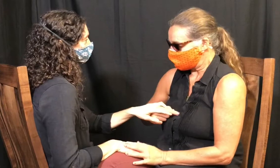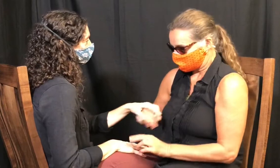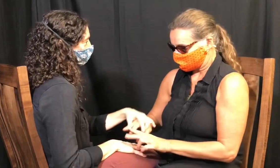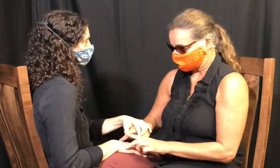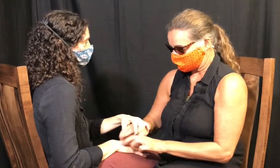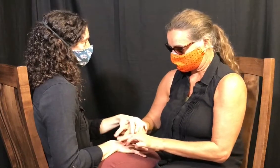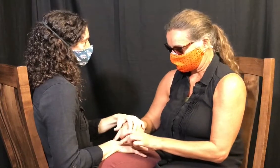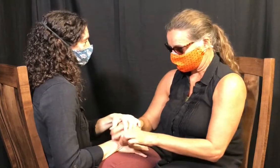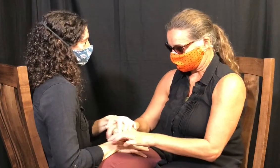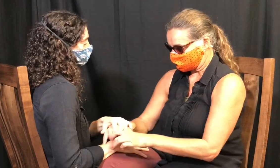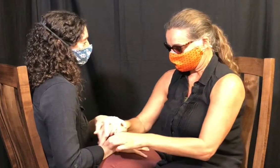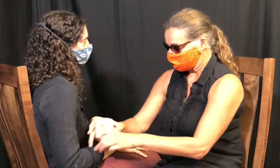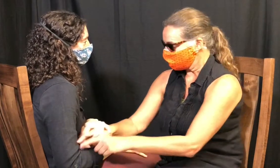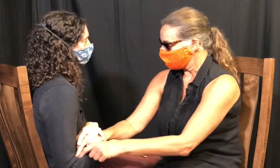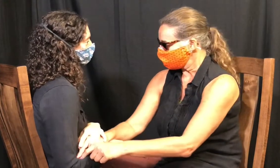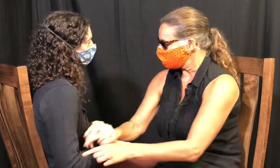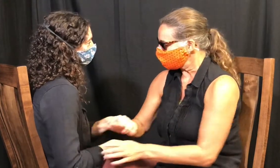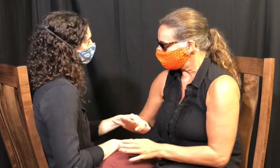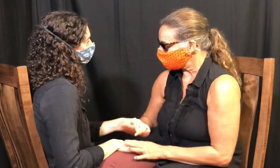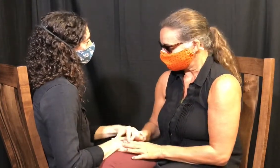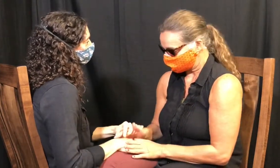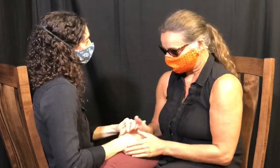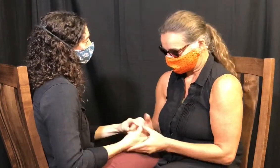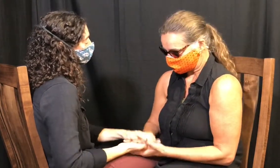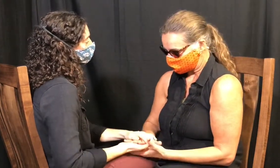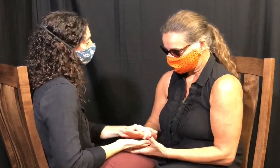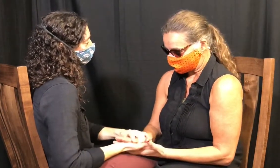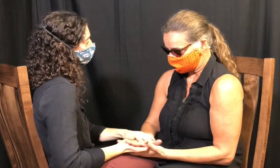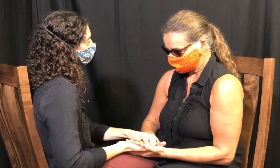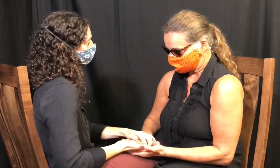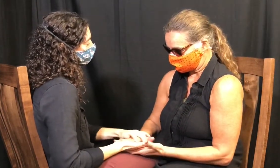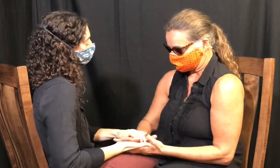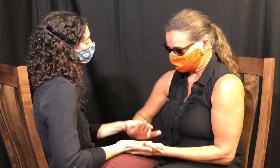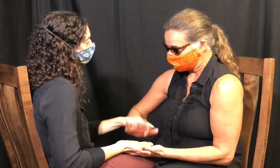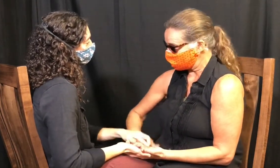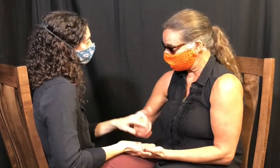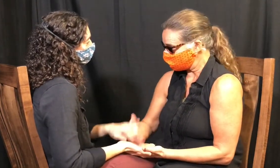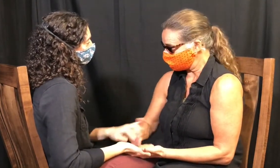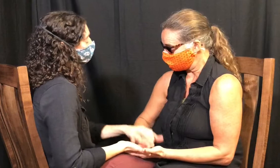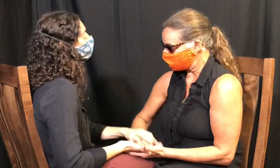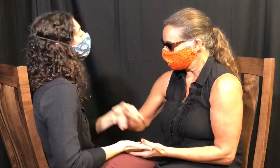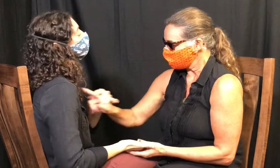Let's walk into the kitchen to the refrigerator and get a drink of water. I don't know about you, but I'm thirsty.